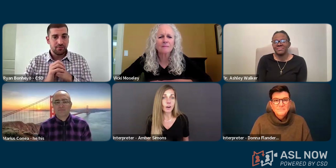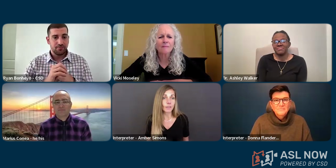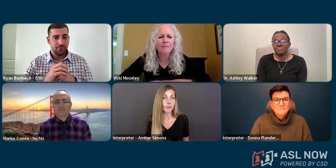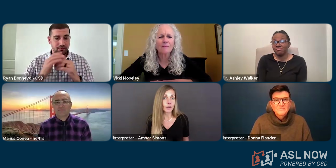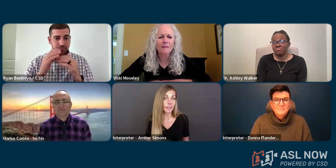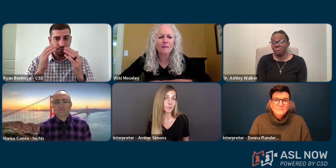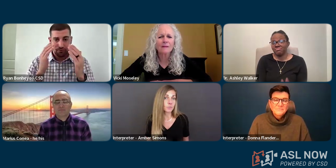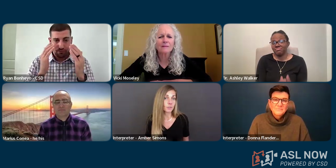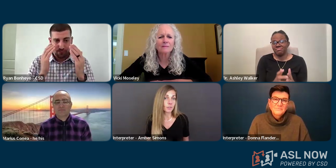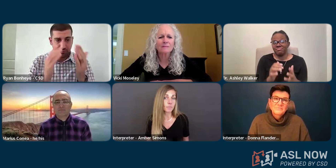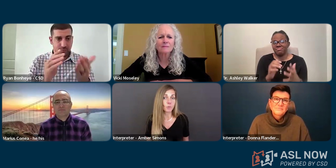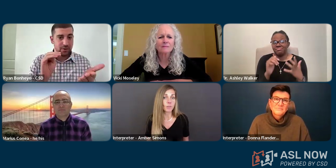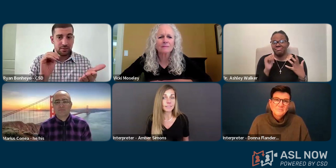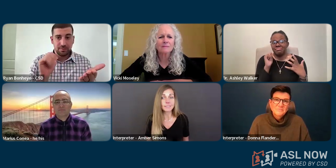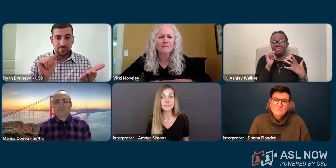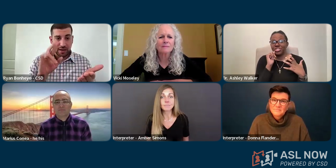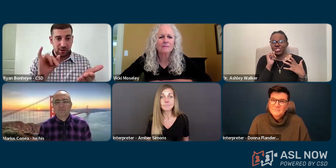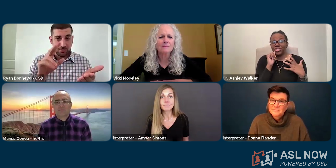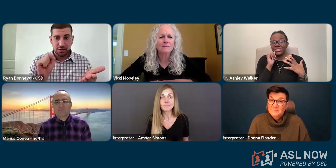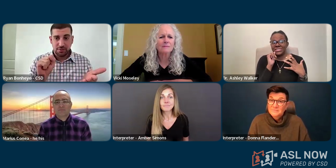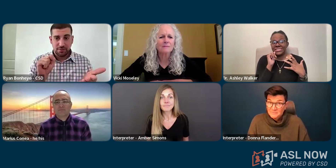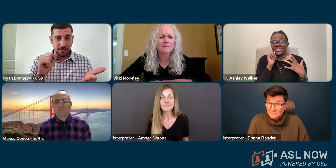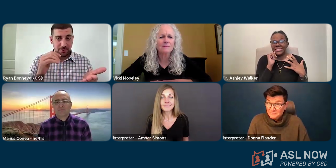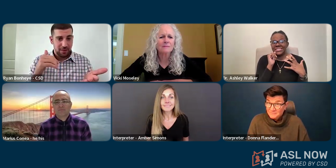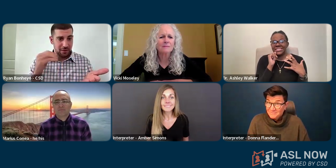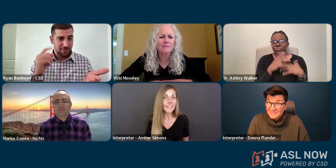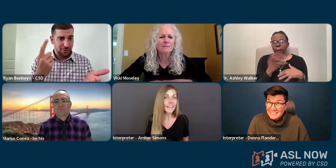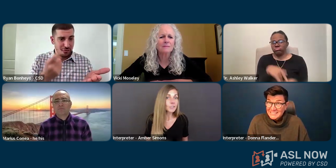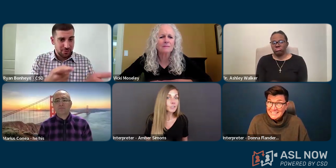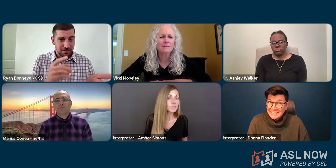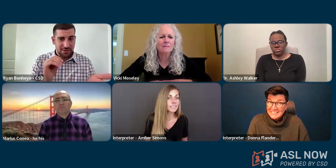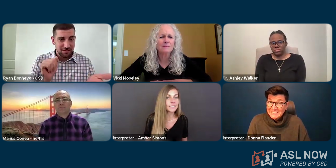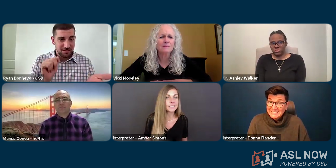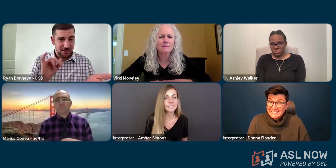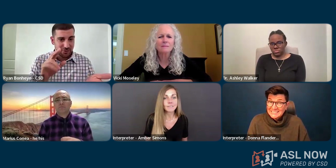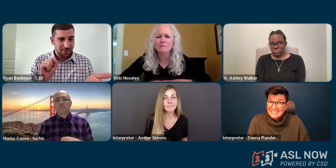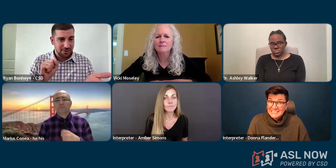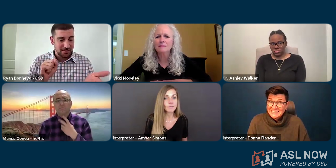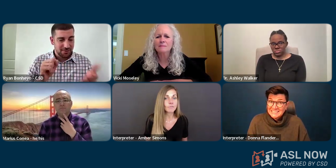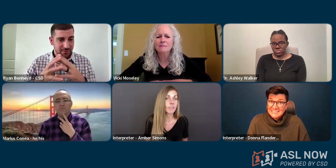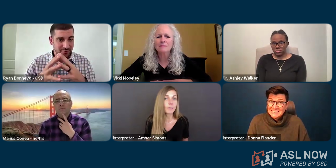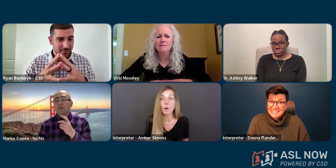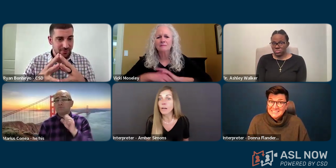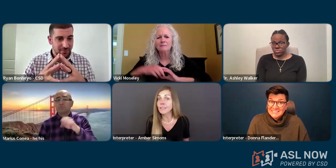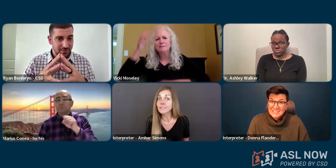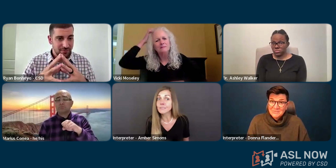and hard of hearing customers and employees? Ashley, Vicki, Marius.